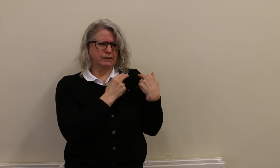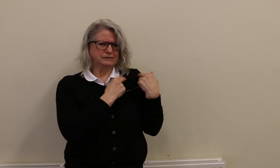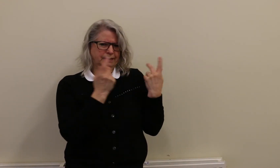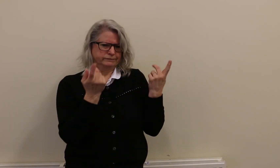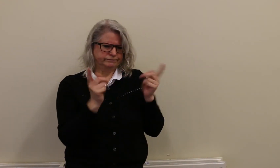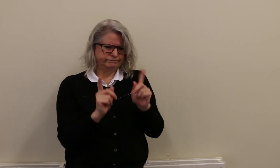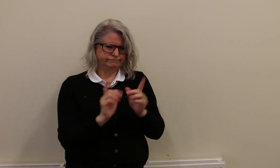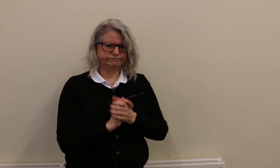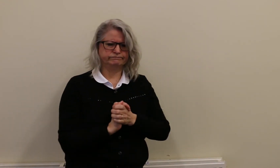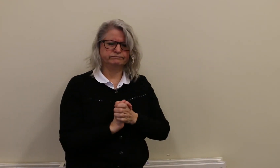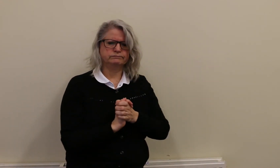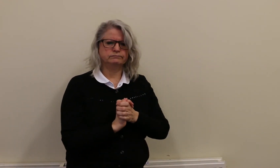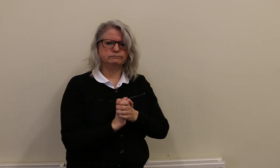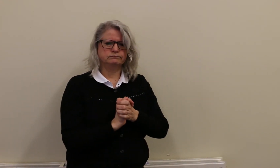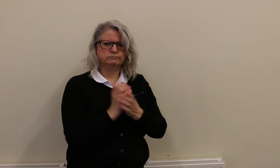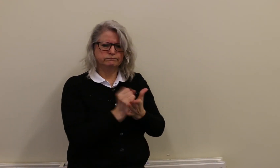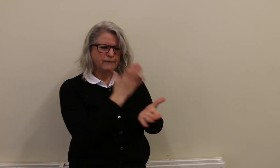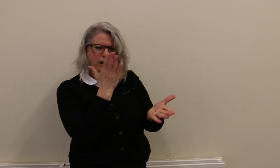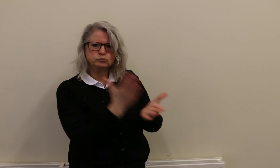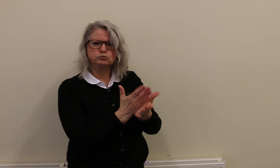But company members do have special responsibilities: